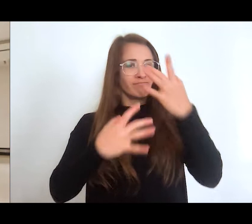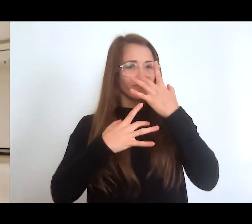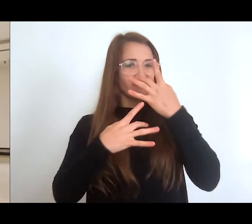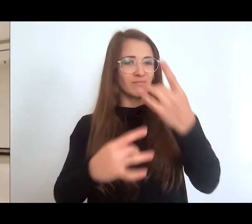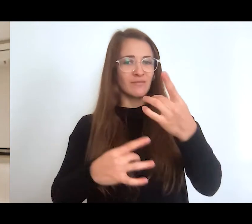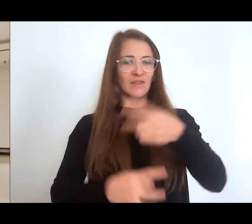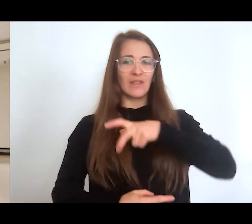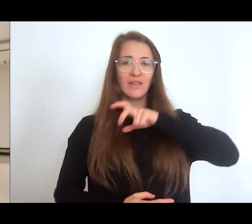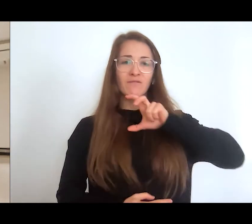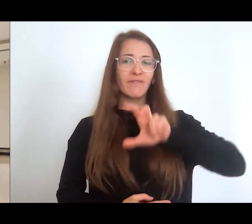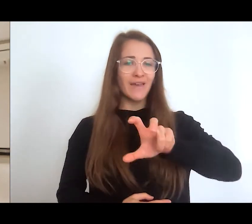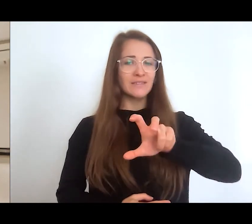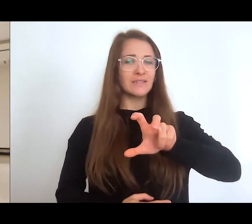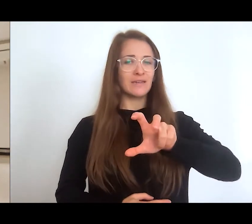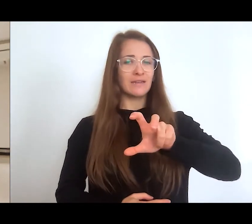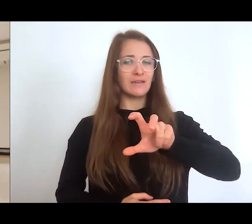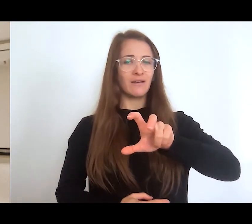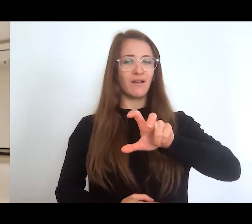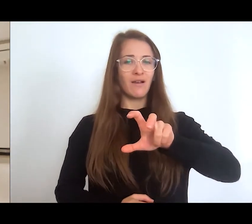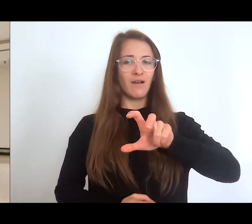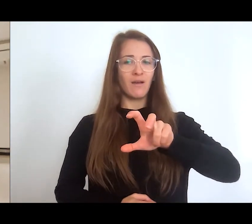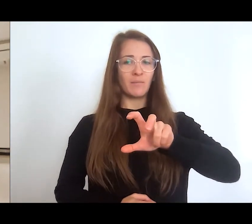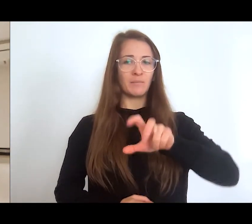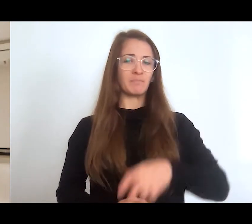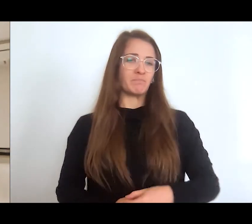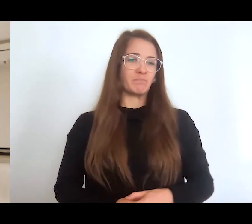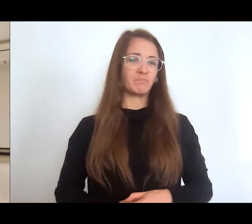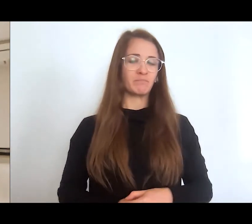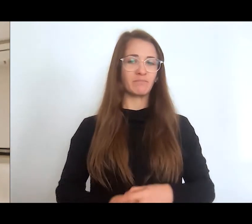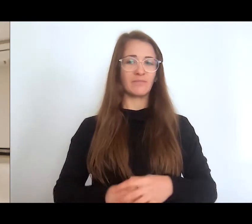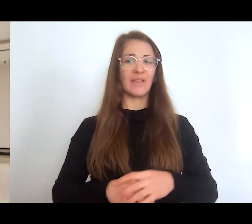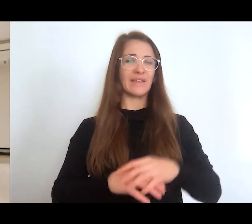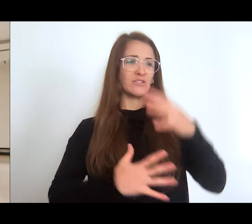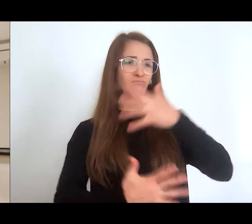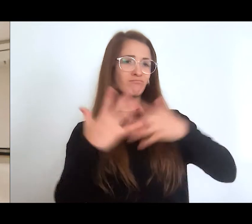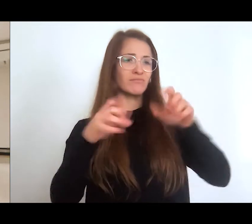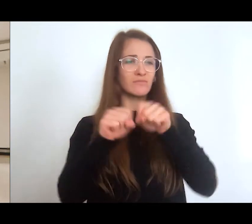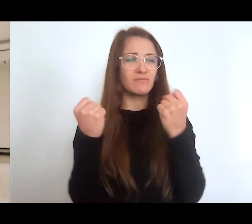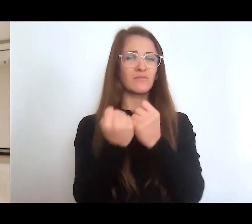VERY INTERESTED AND INVESTED IN